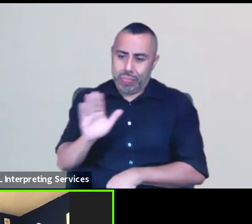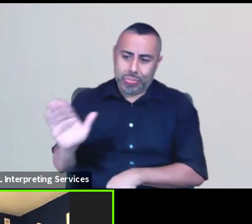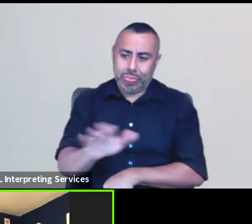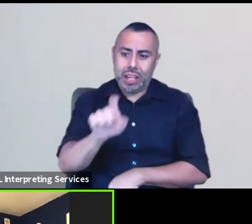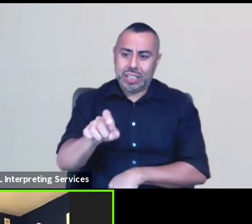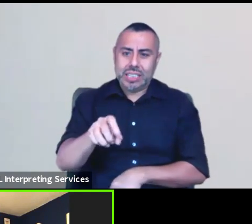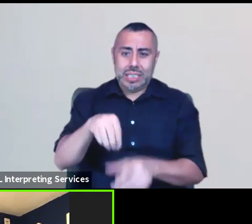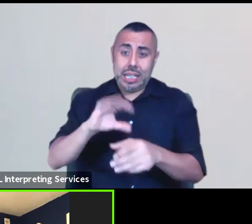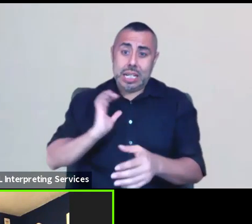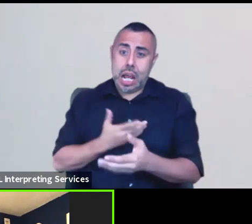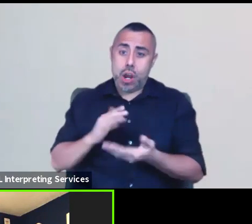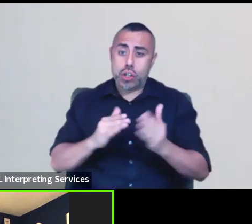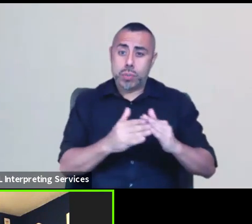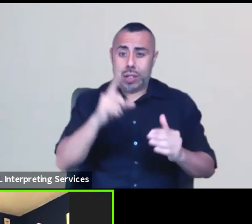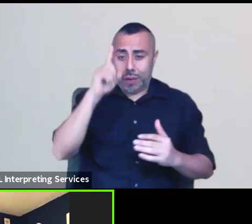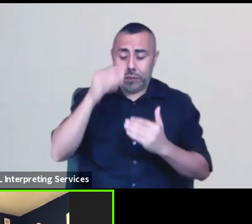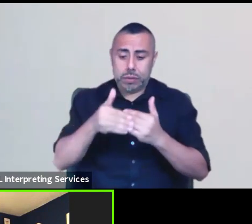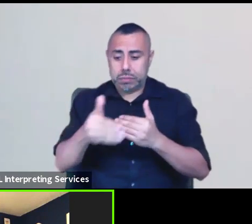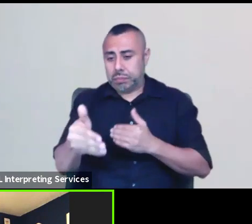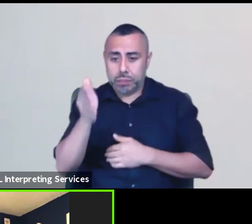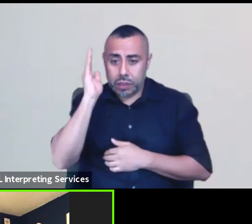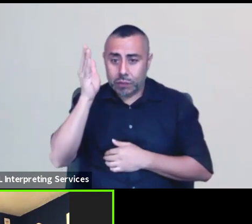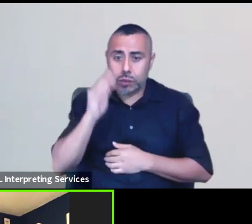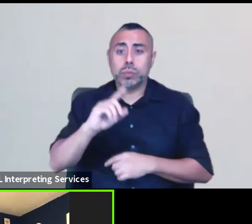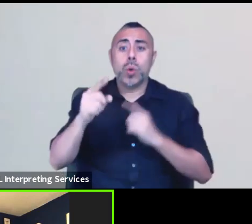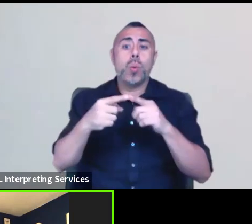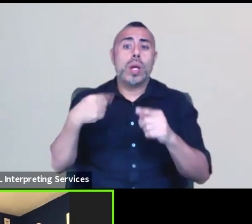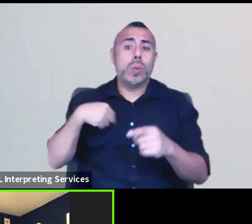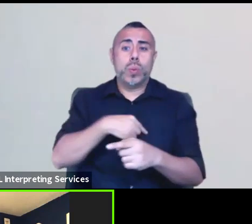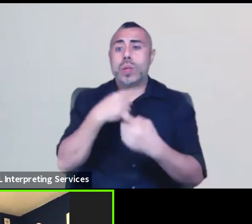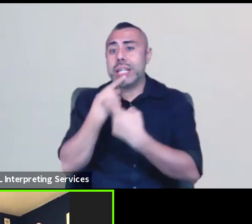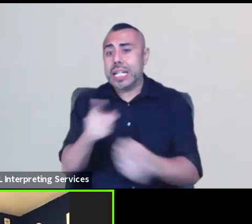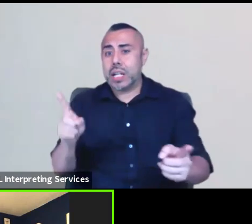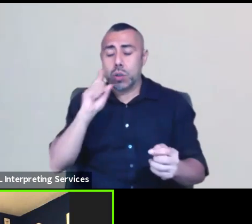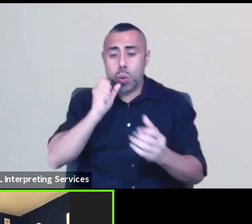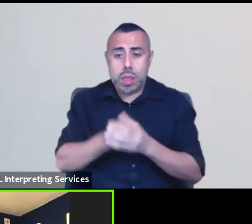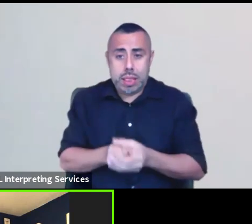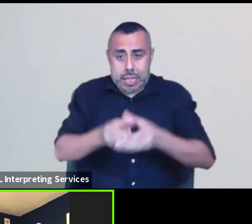When we announced the expansion of our emergency relief fund on Thursday last week,